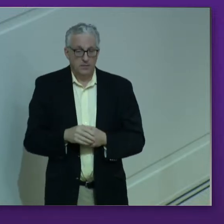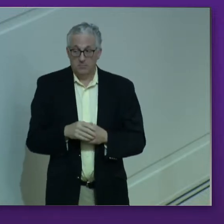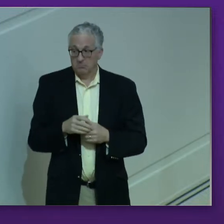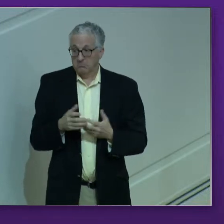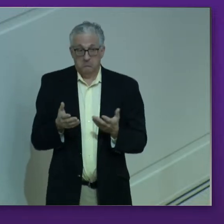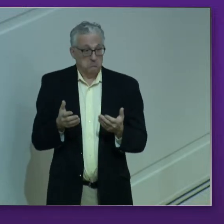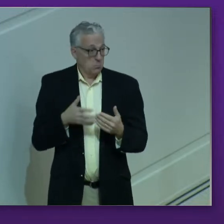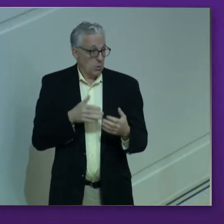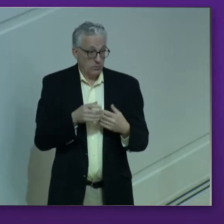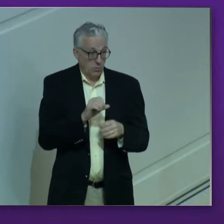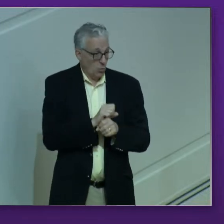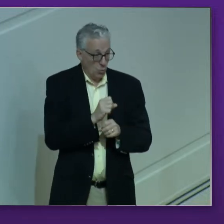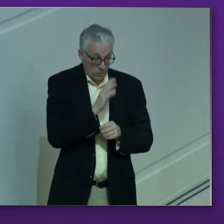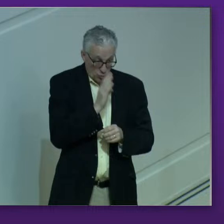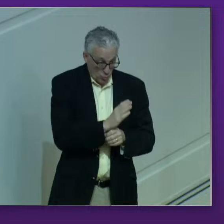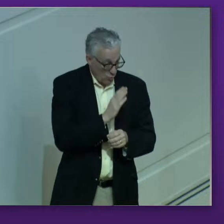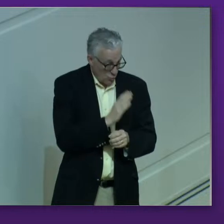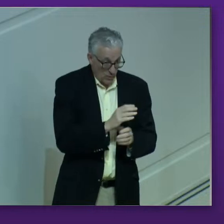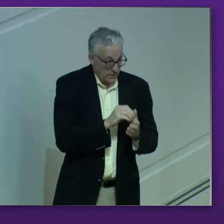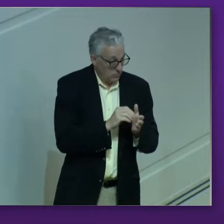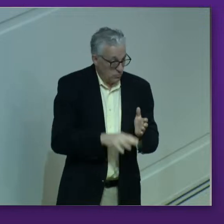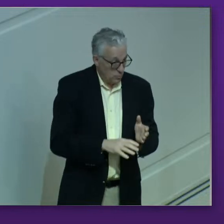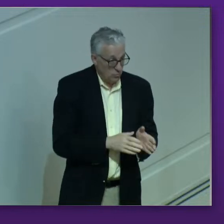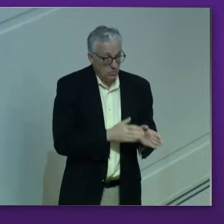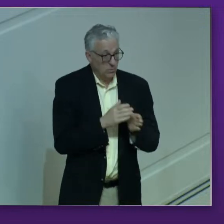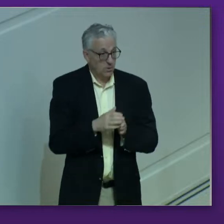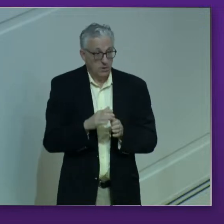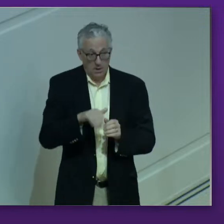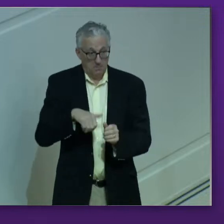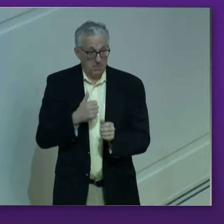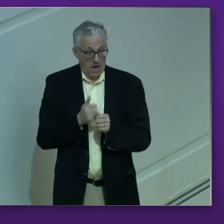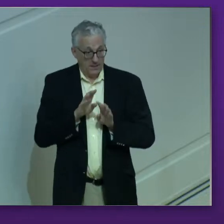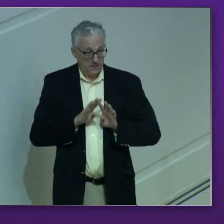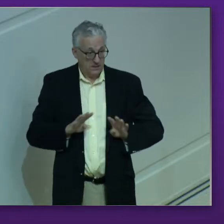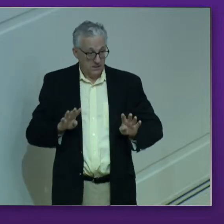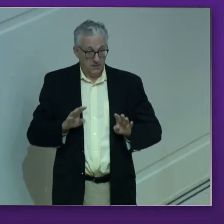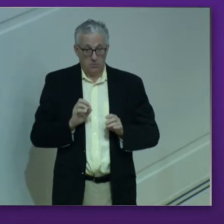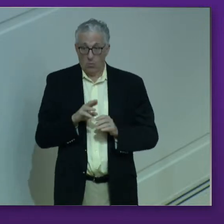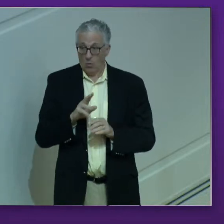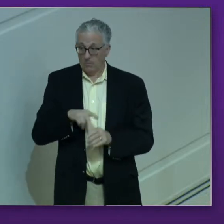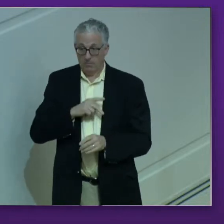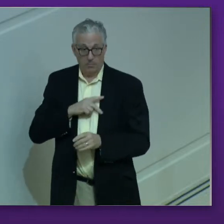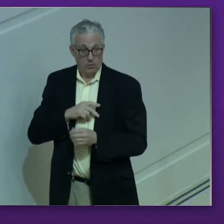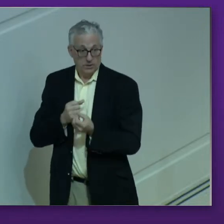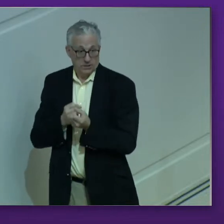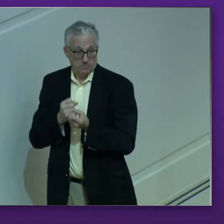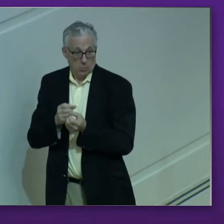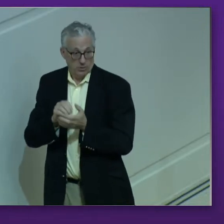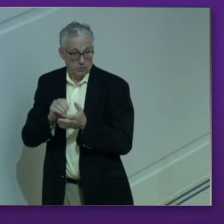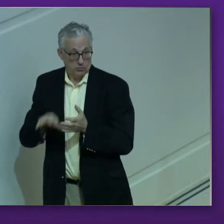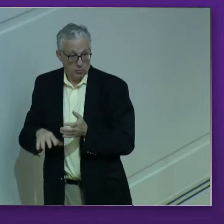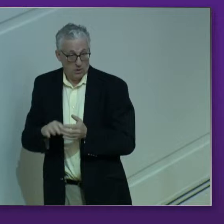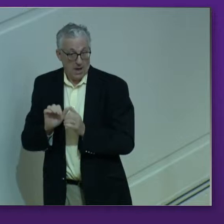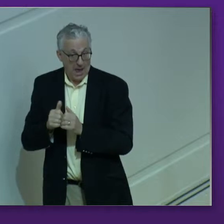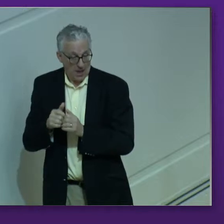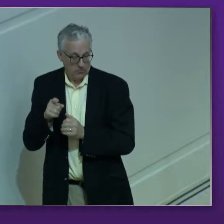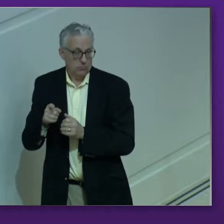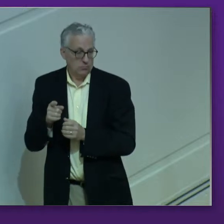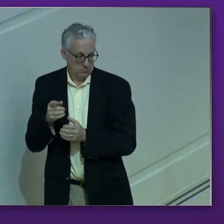TRANSFORMATION WE ARE WORKING TOWARDS. WITH THIS IN MIND I WANT TO TAKE A MOMENT TO ACKNOWLEDGE THE GENEROSITY OF